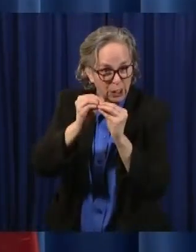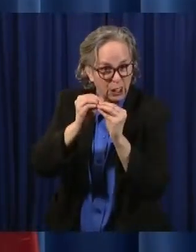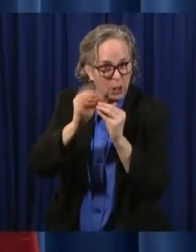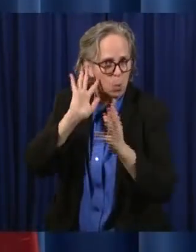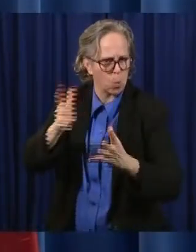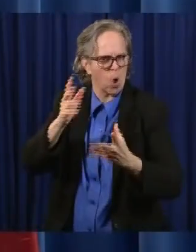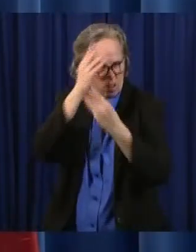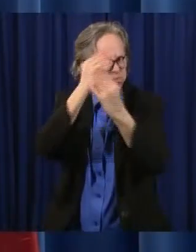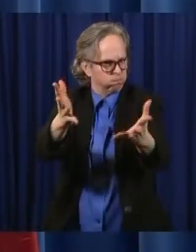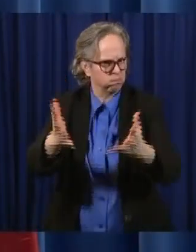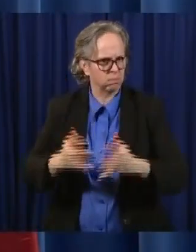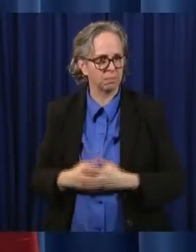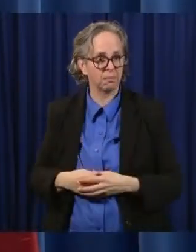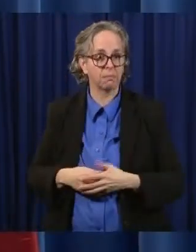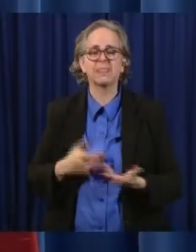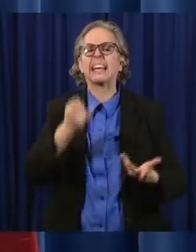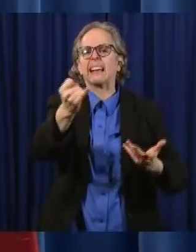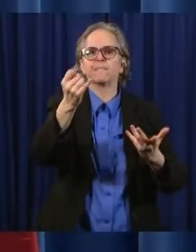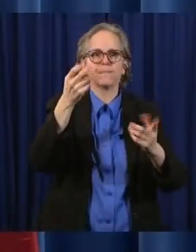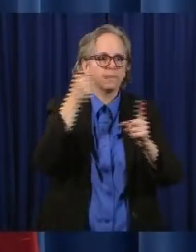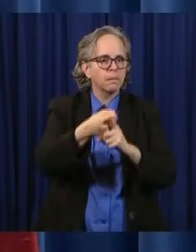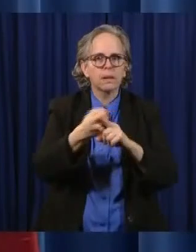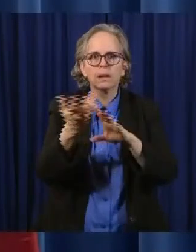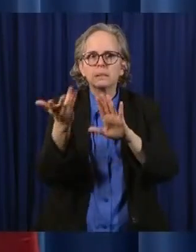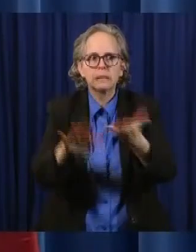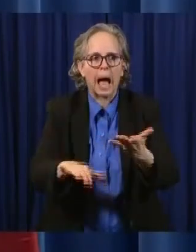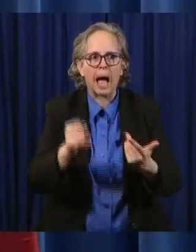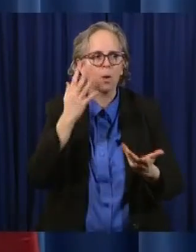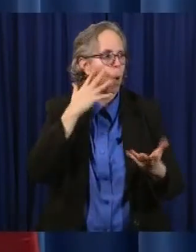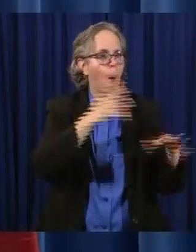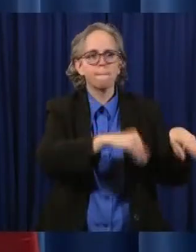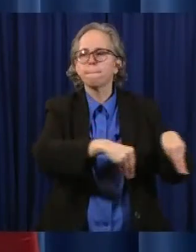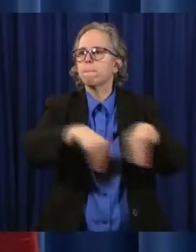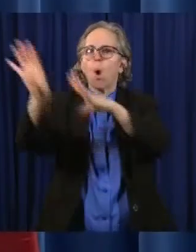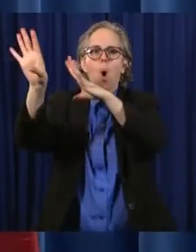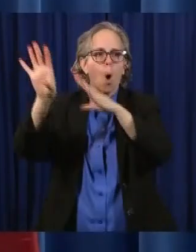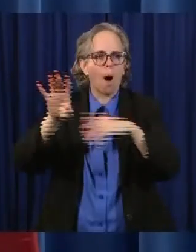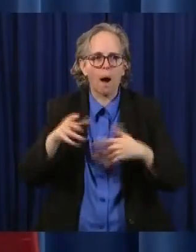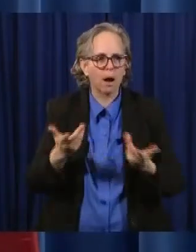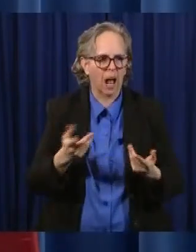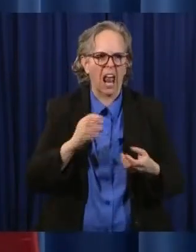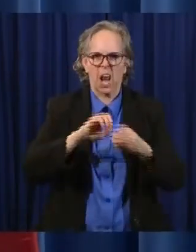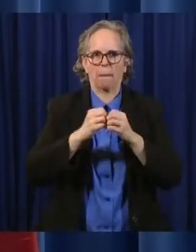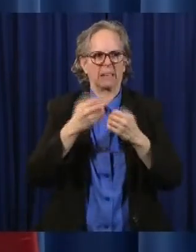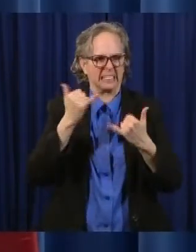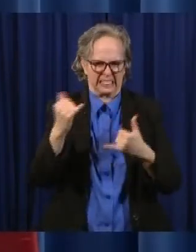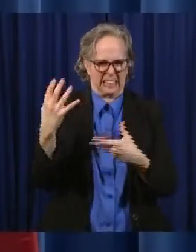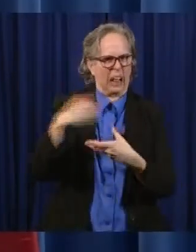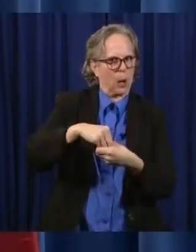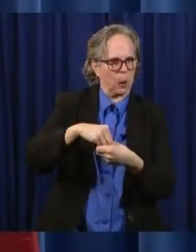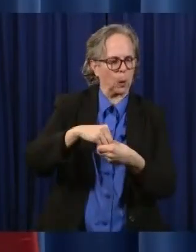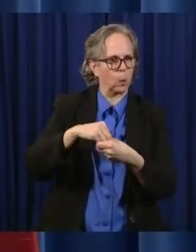SO THE CUMULATIVE NUMBERS ARE JUST THAT. CUMULATIVE NUMBERS. IF SOMEONE HAS LEFT THE NURSING